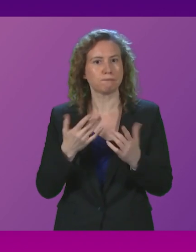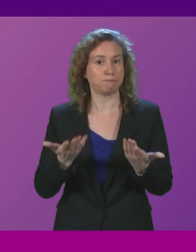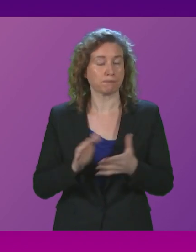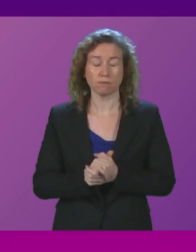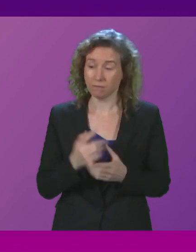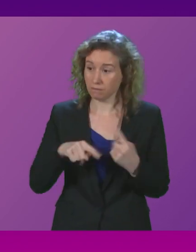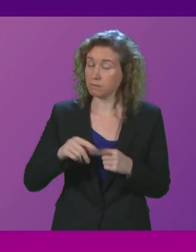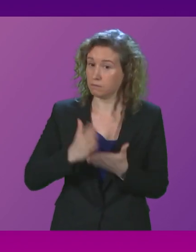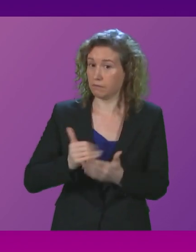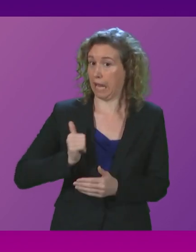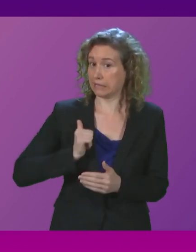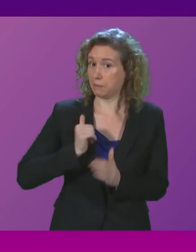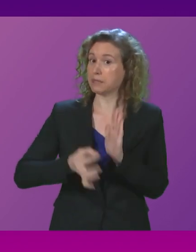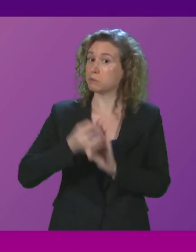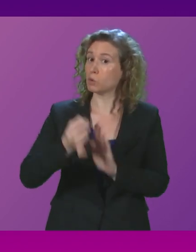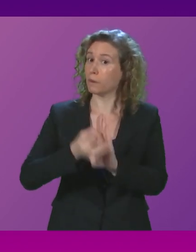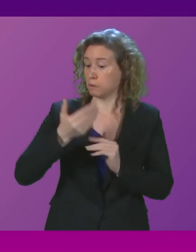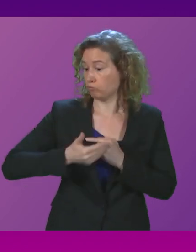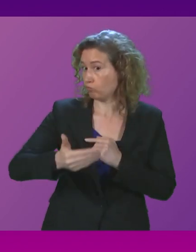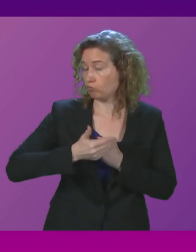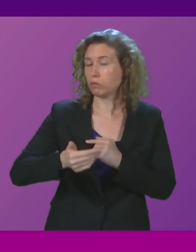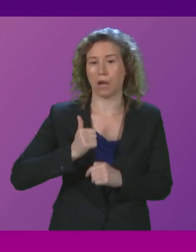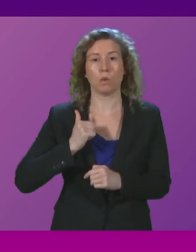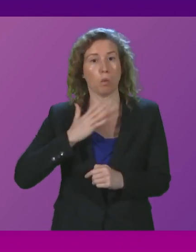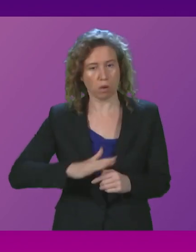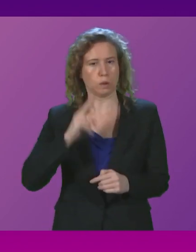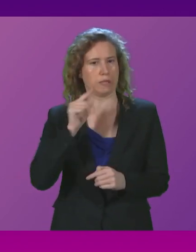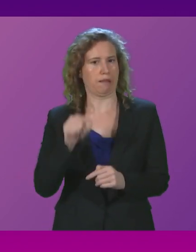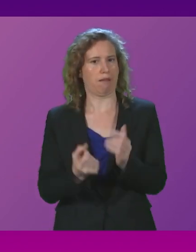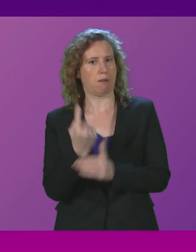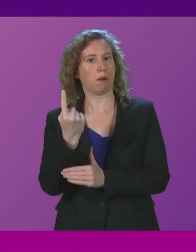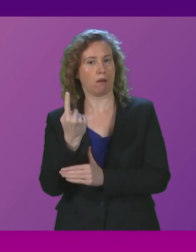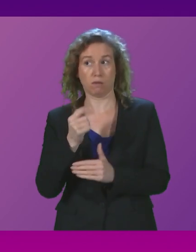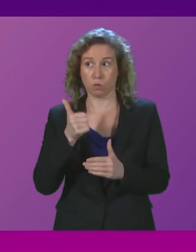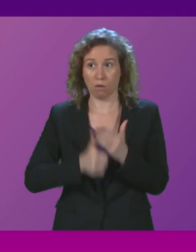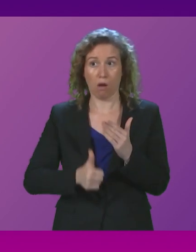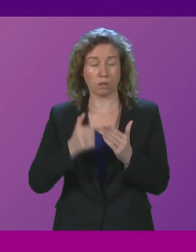We expect to see improvement and we want it to start to become visible immediately.